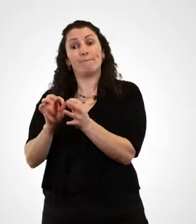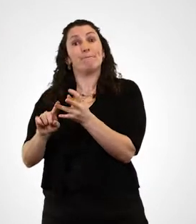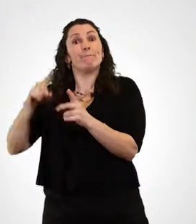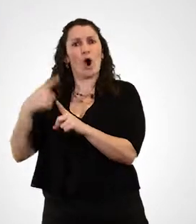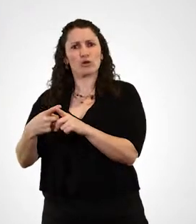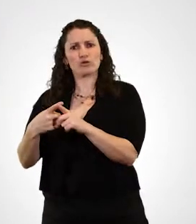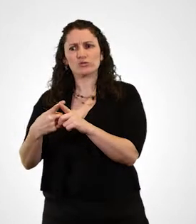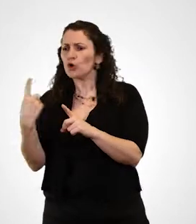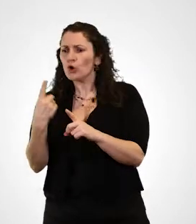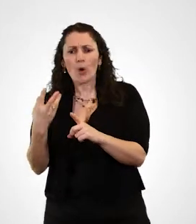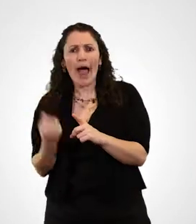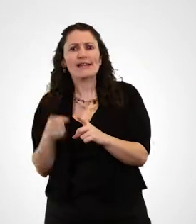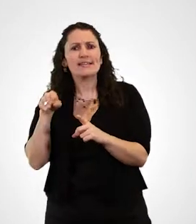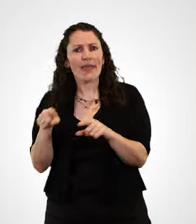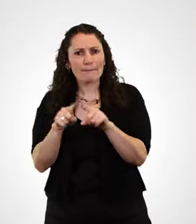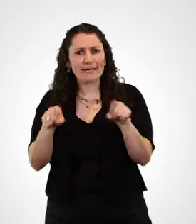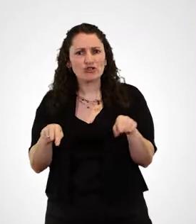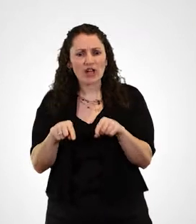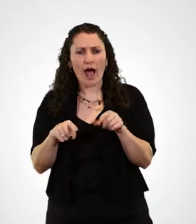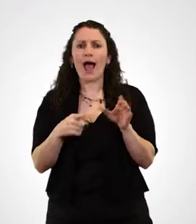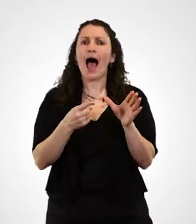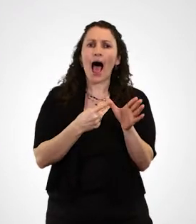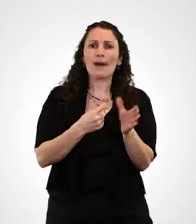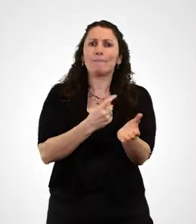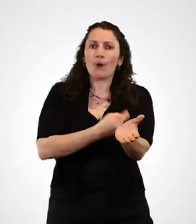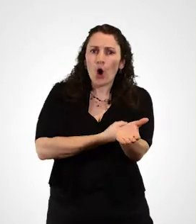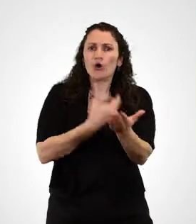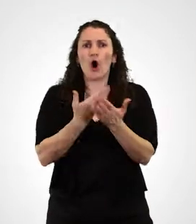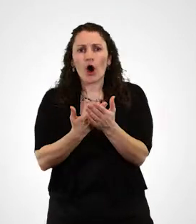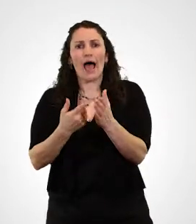Who has that picture? Who has a bone on a box?